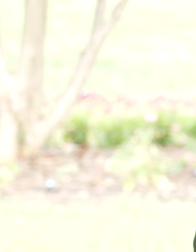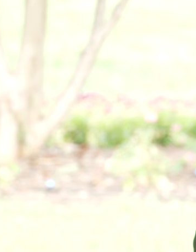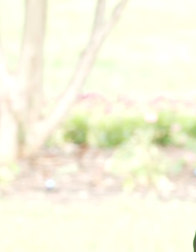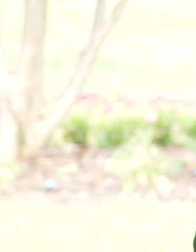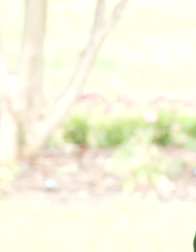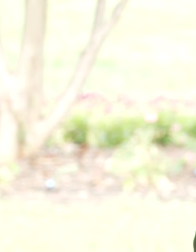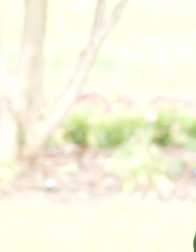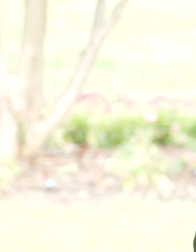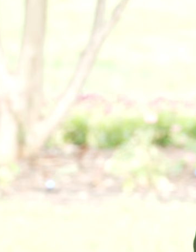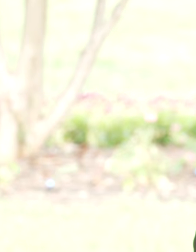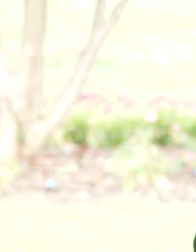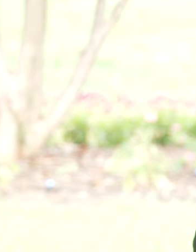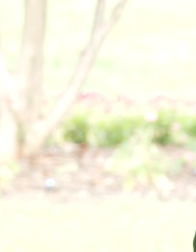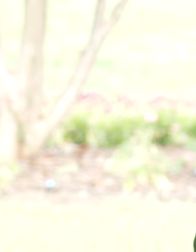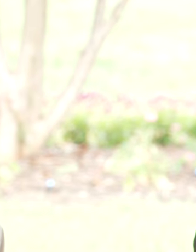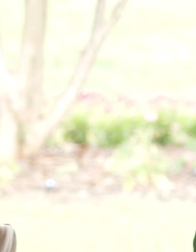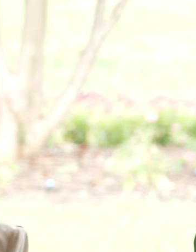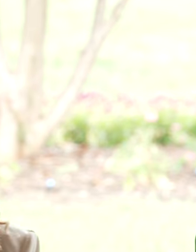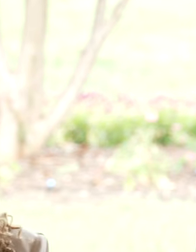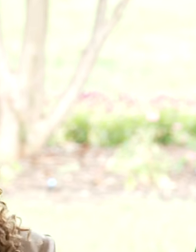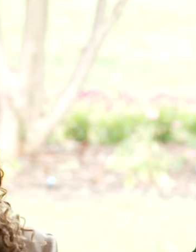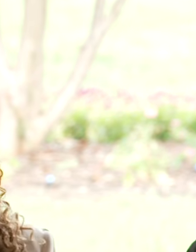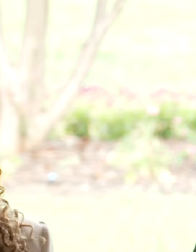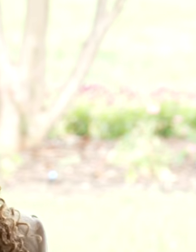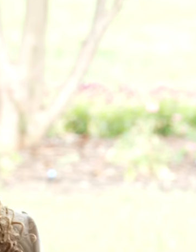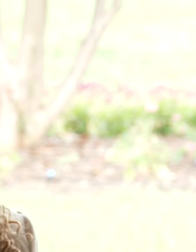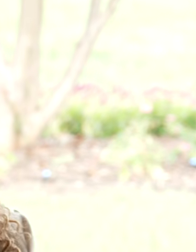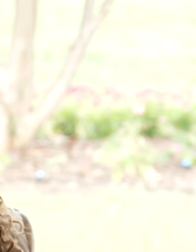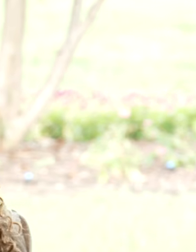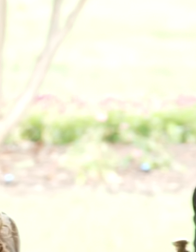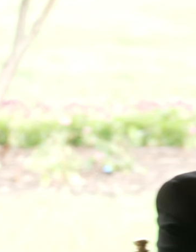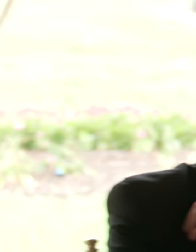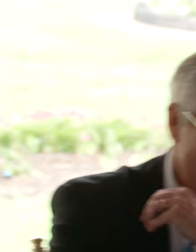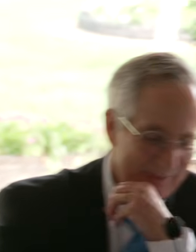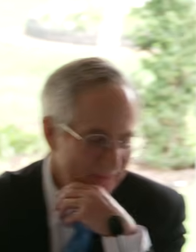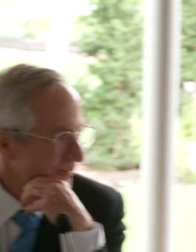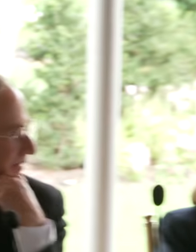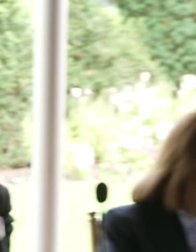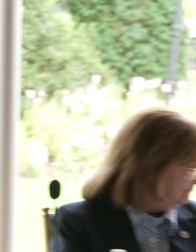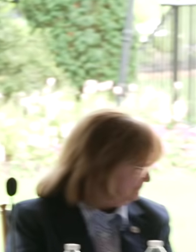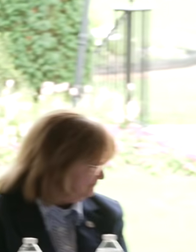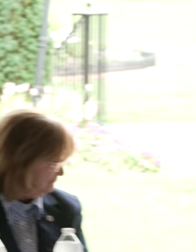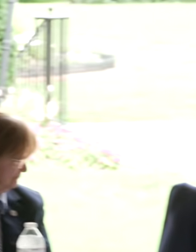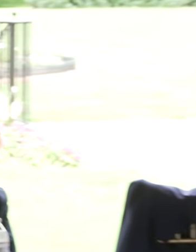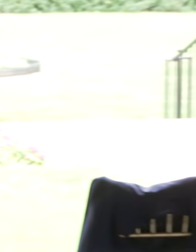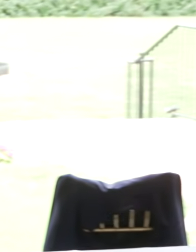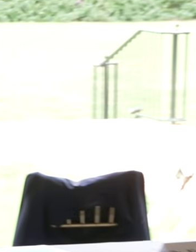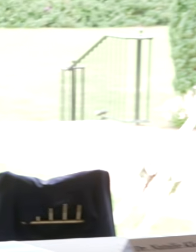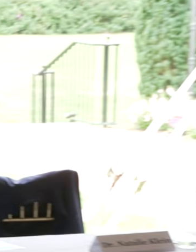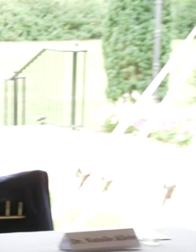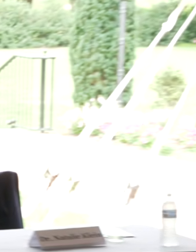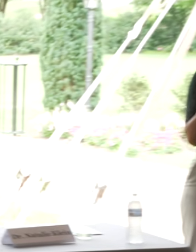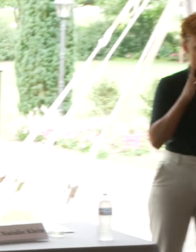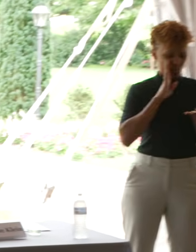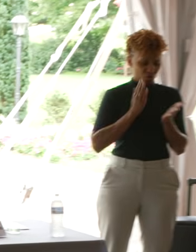of the study. So, Jon Mark, you chair an IRB, and IRBs — the scope of what they review is research,